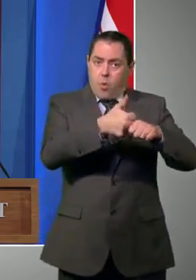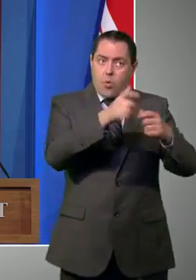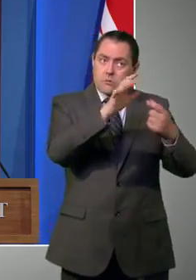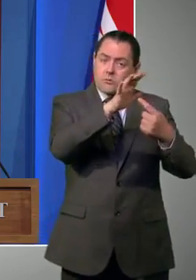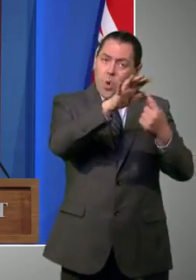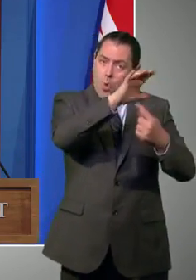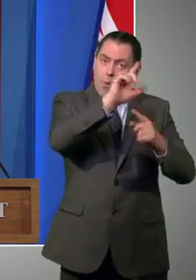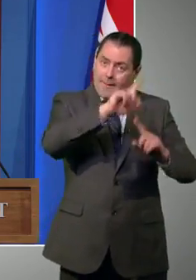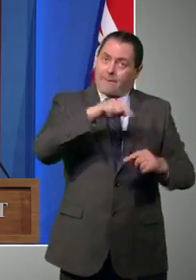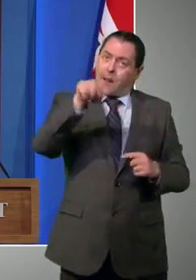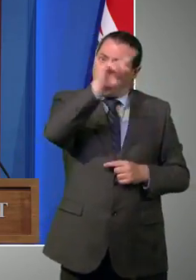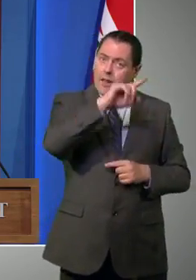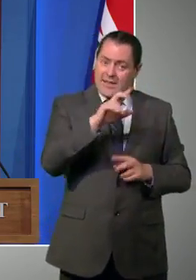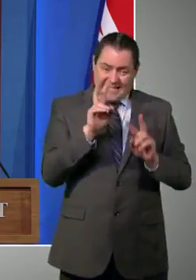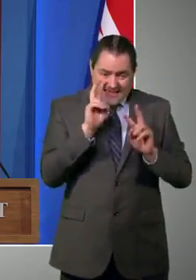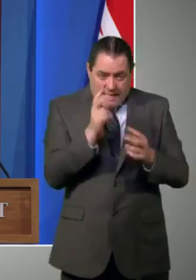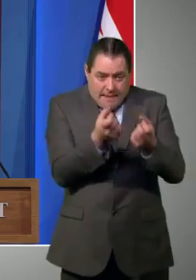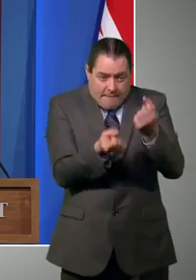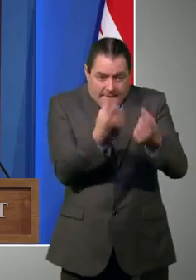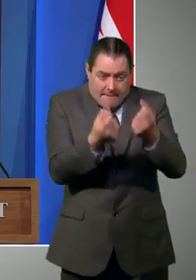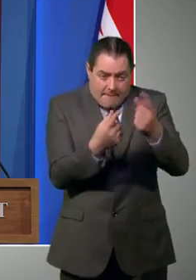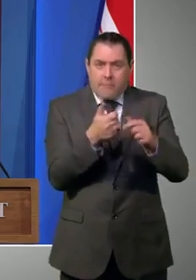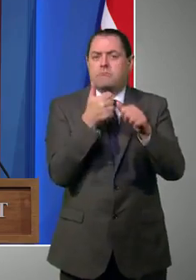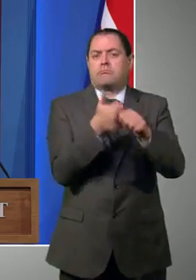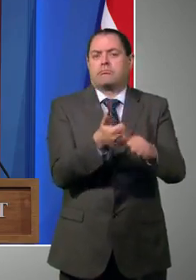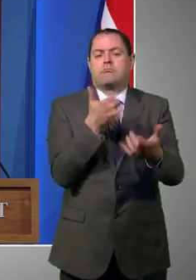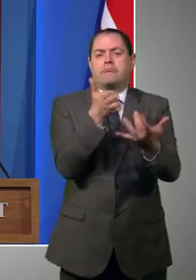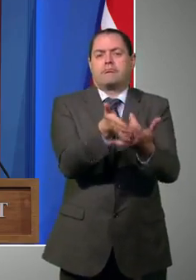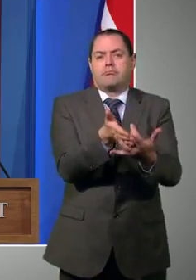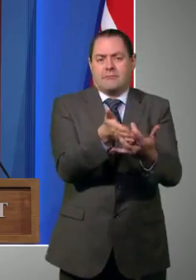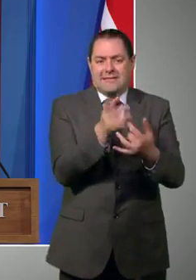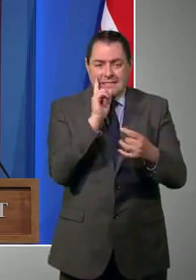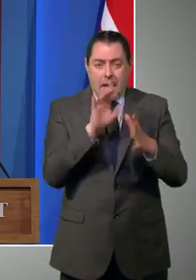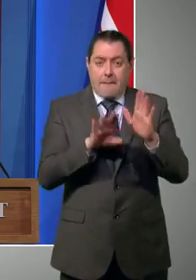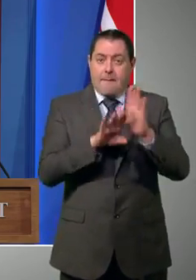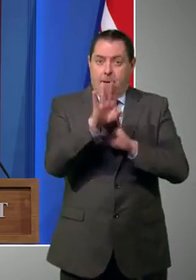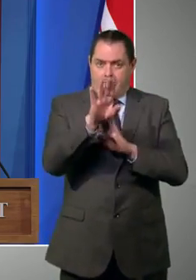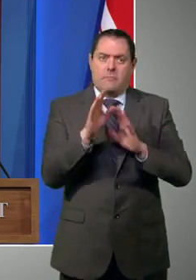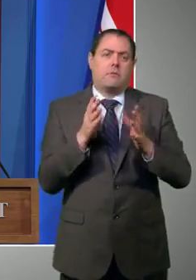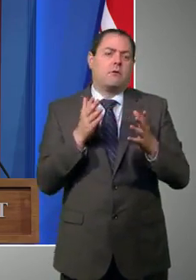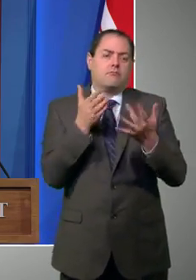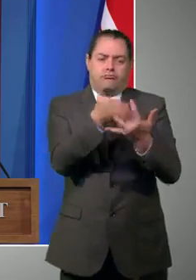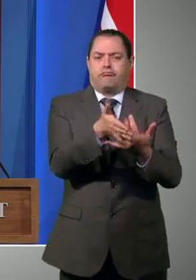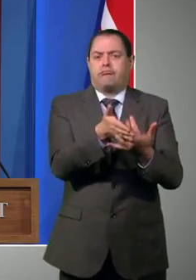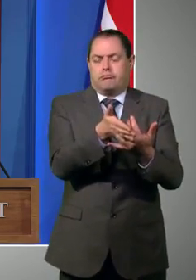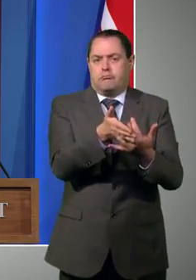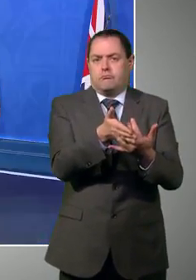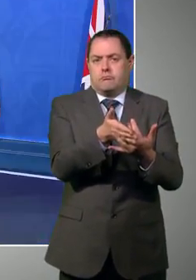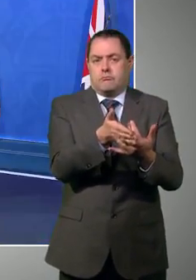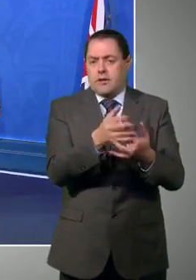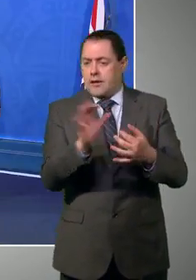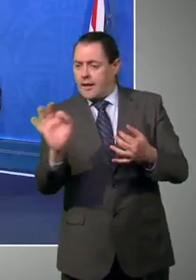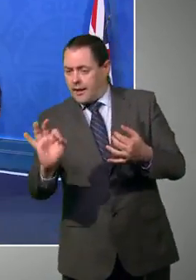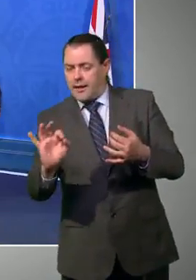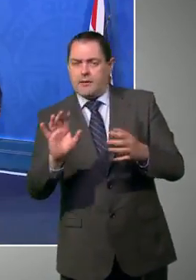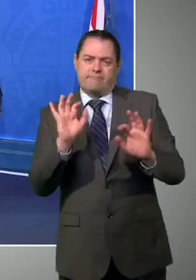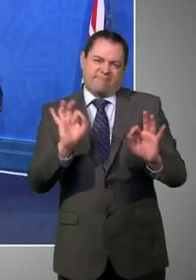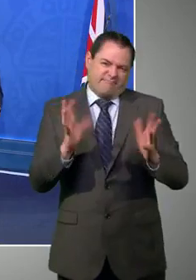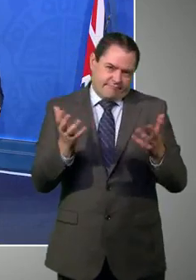we can see the rate of change the rate of growth in transmission is the greatest, but we'll continue to watch